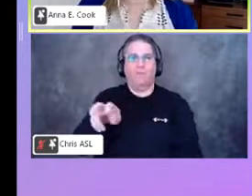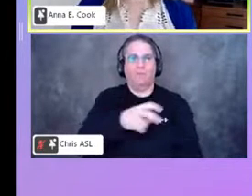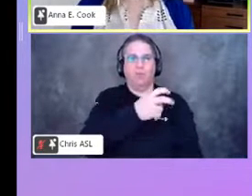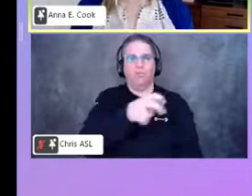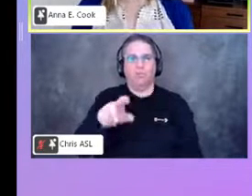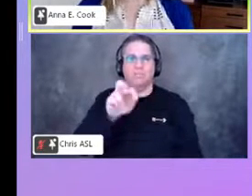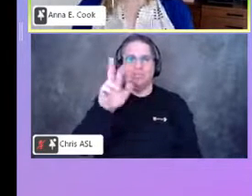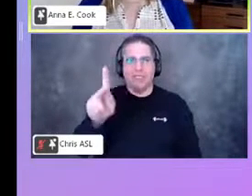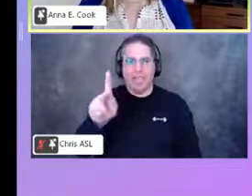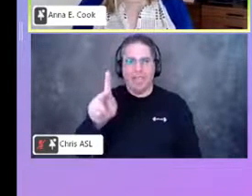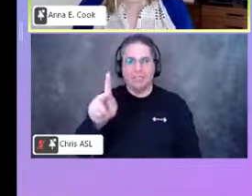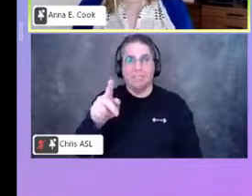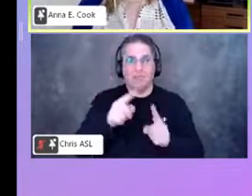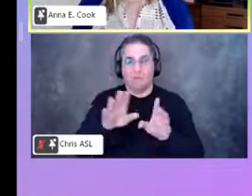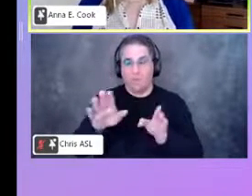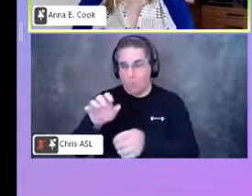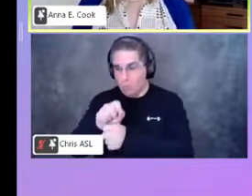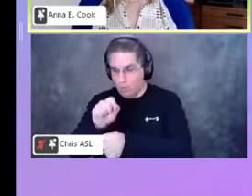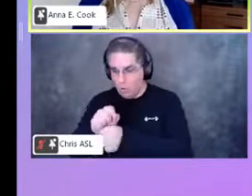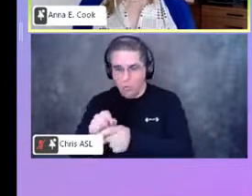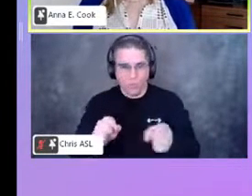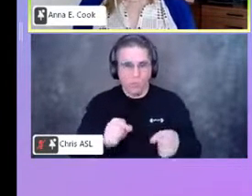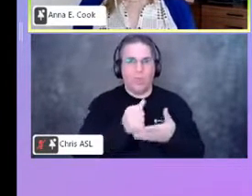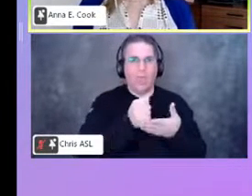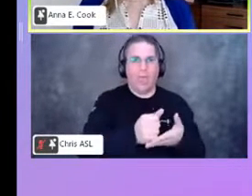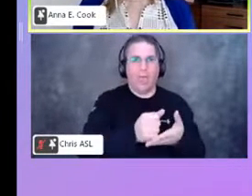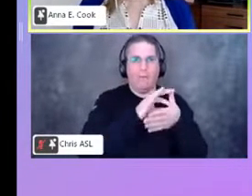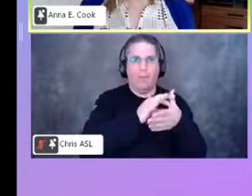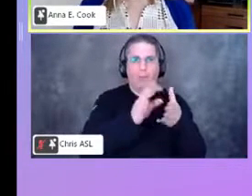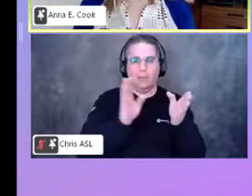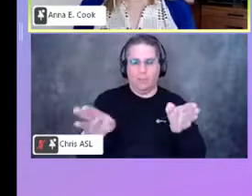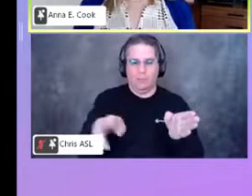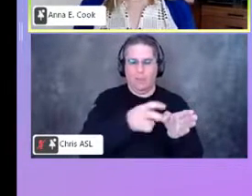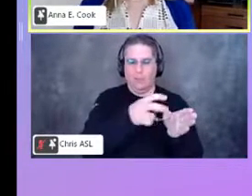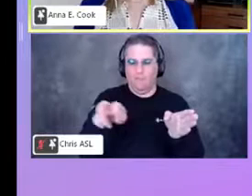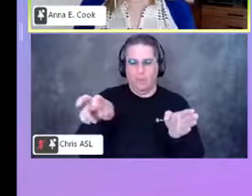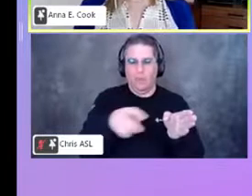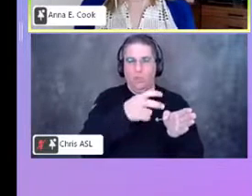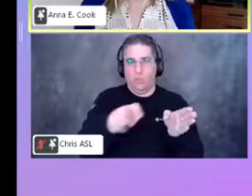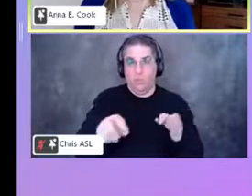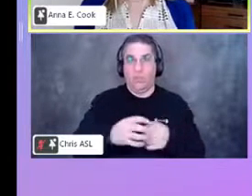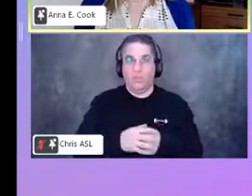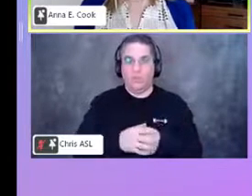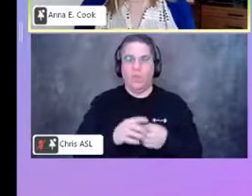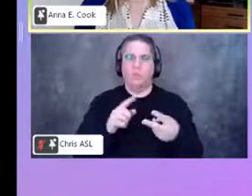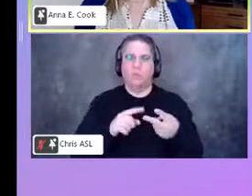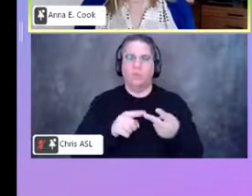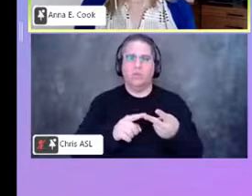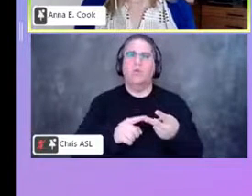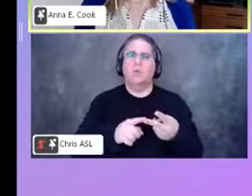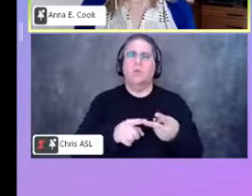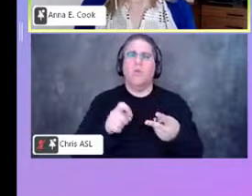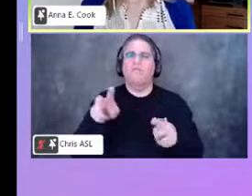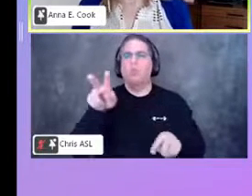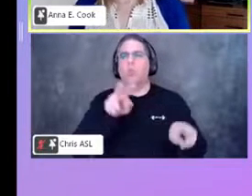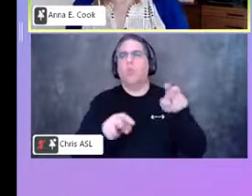content we provide we also need to consider what assumptions are made by experts in a product about